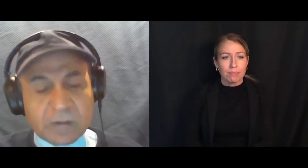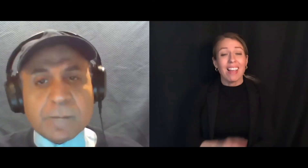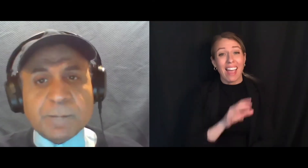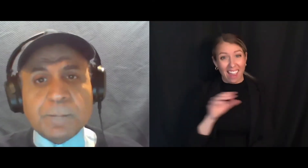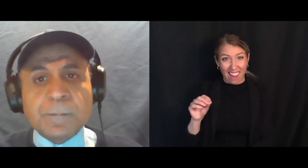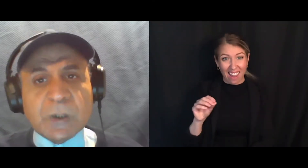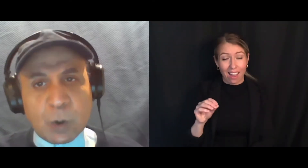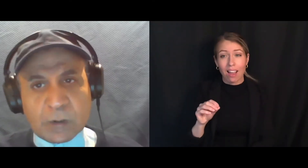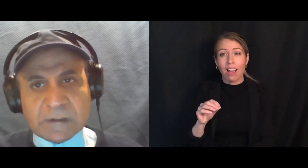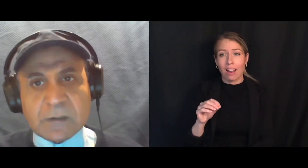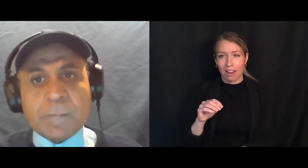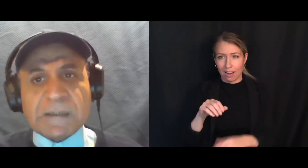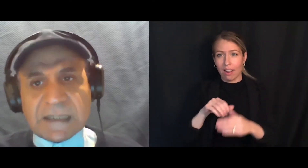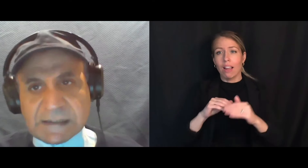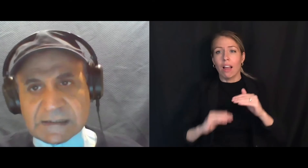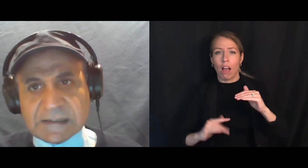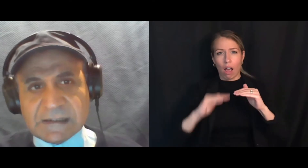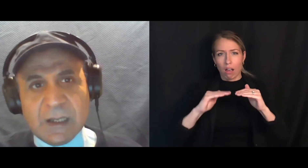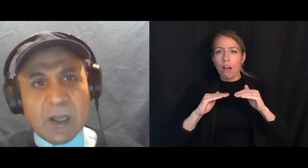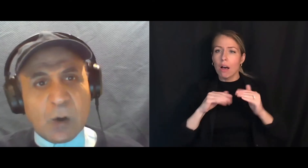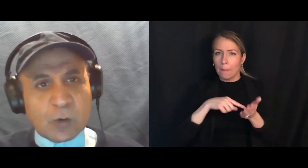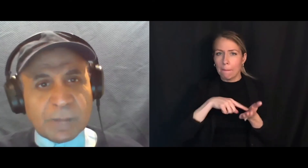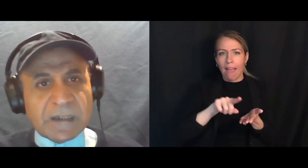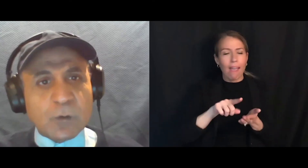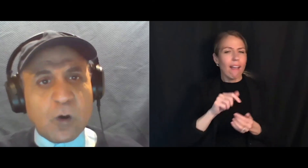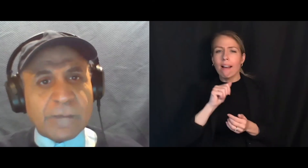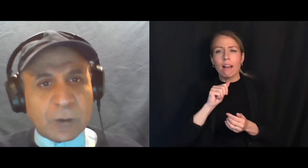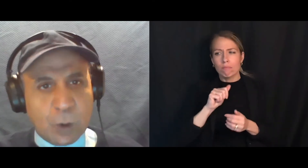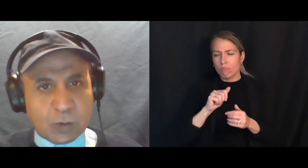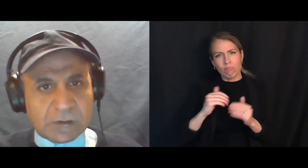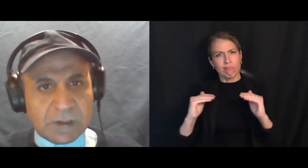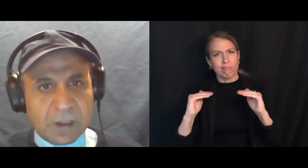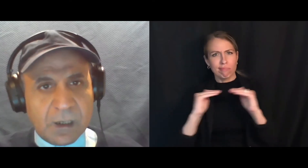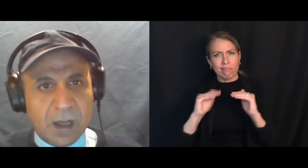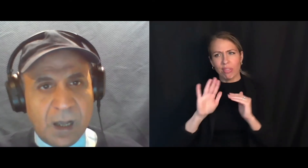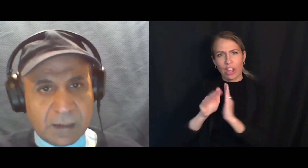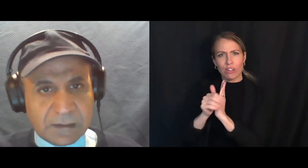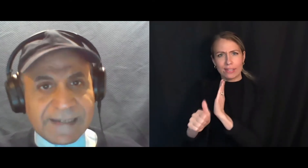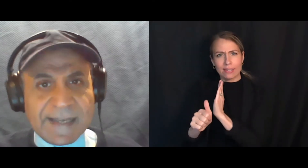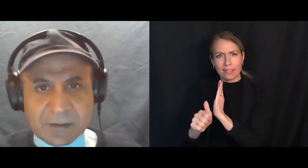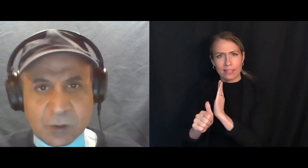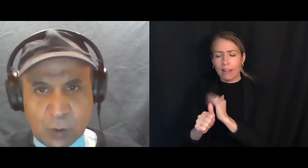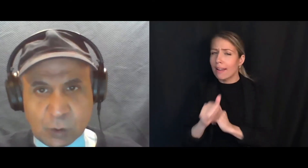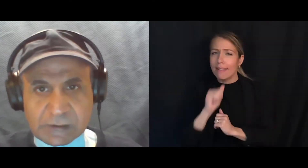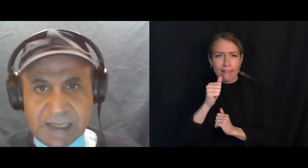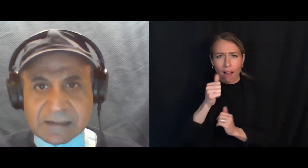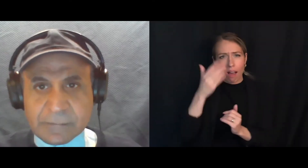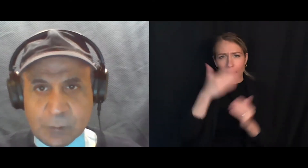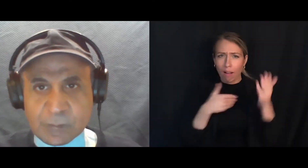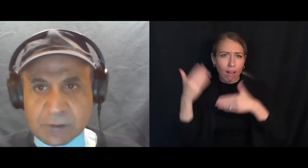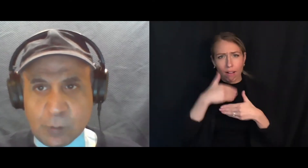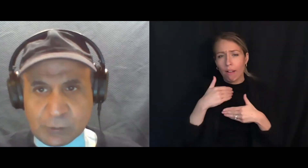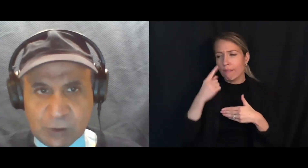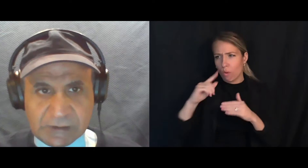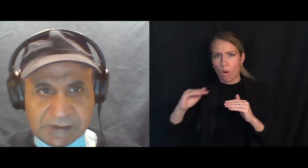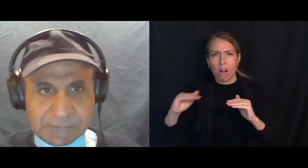working below their competencies, or being overlooked on career growth and development opportunities.